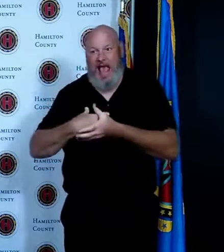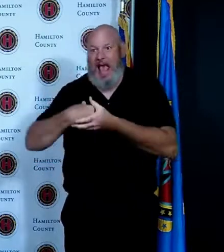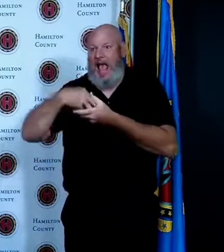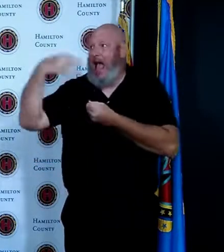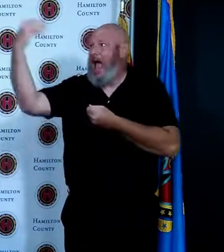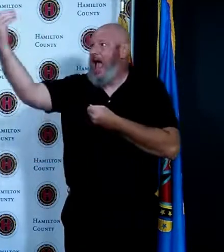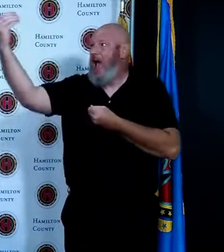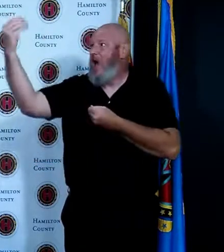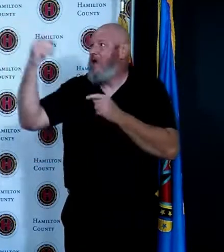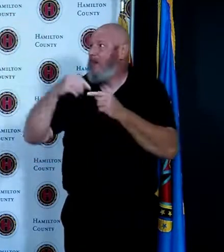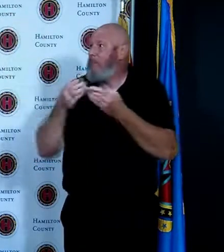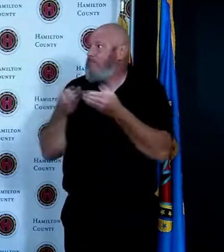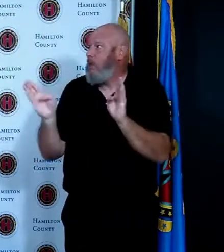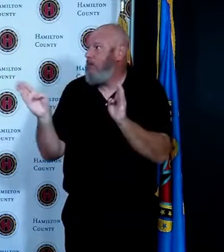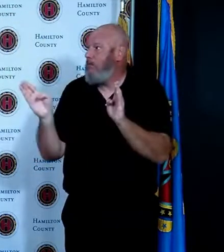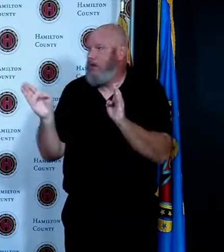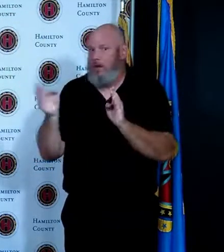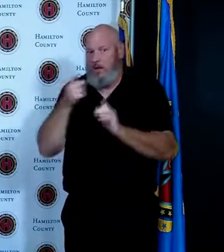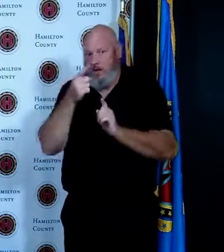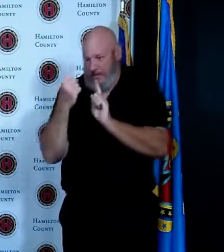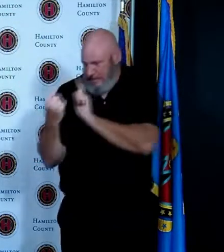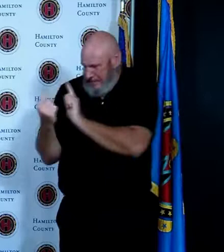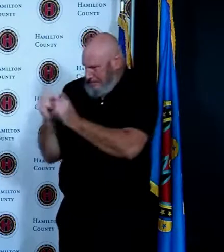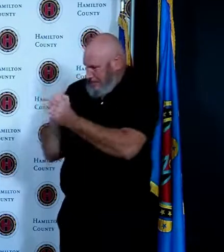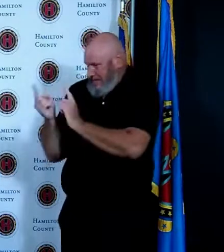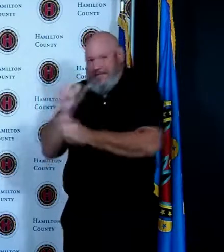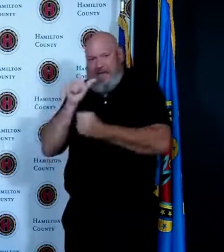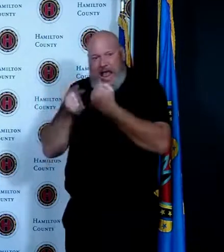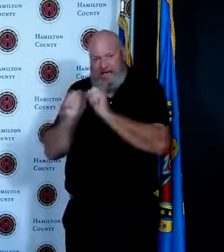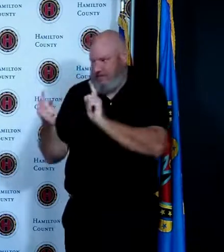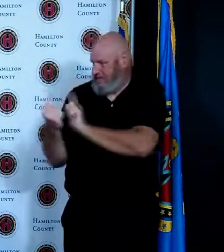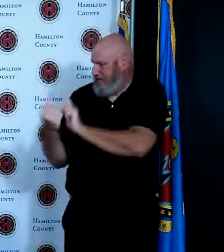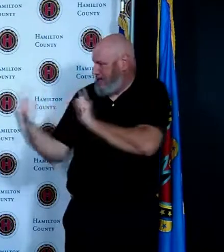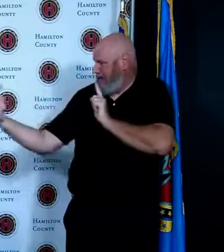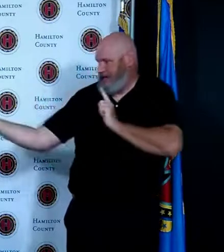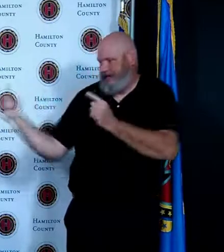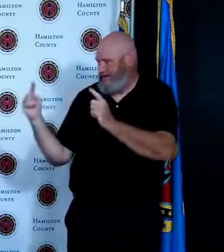activities and to the things that we in Cincinnati and in Hamilton County have